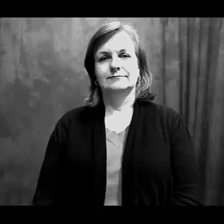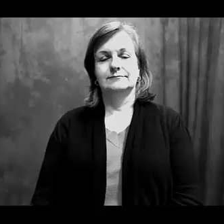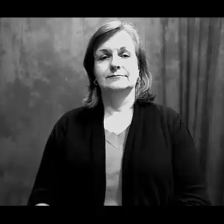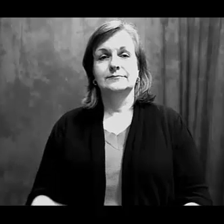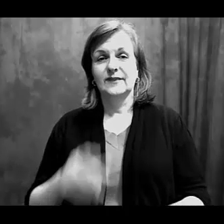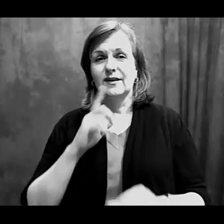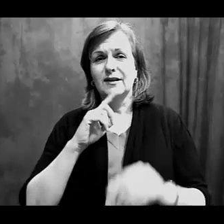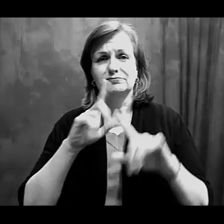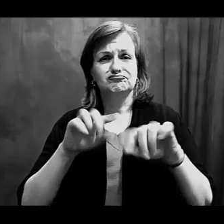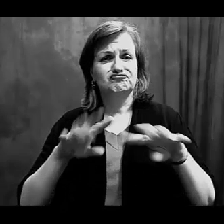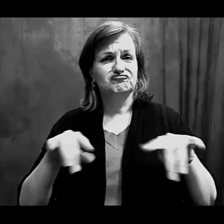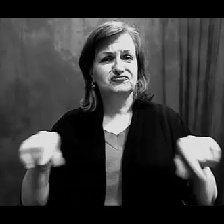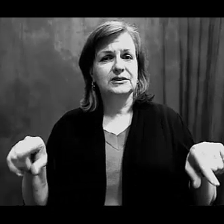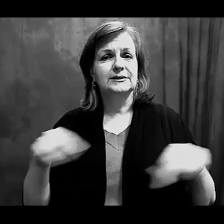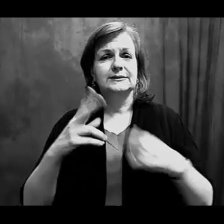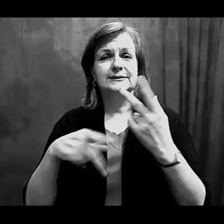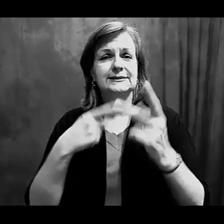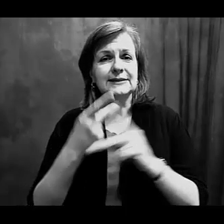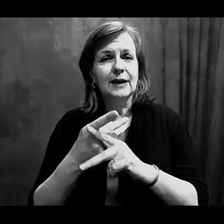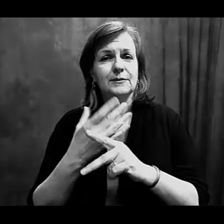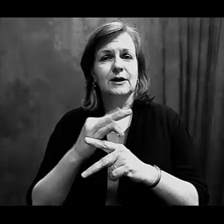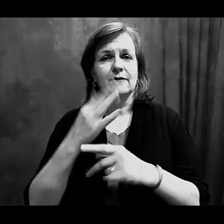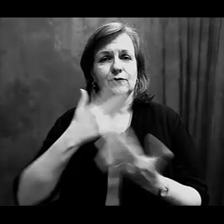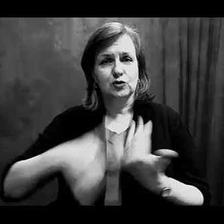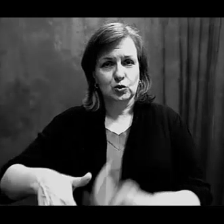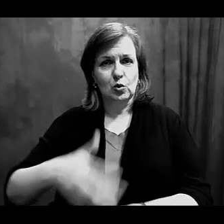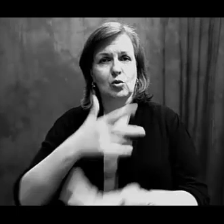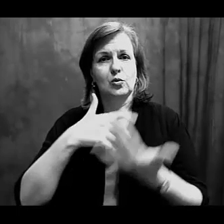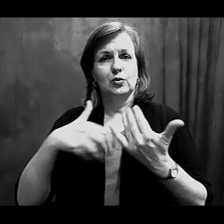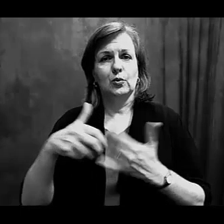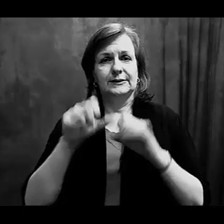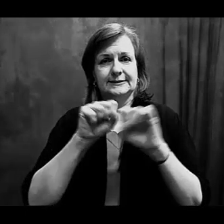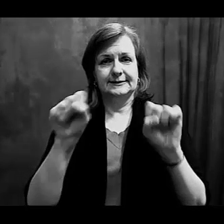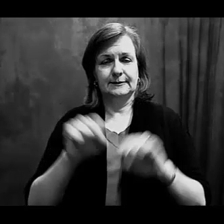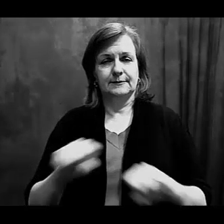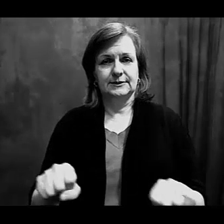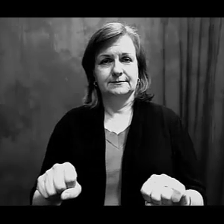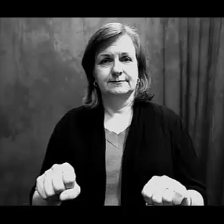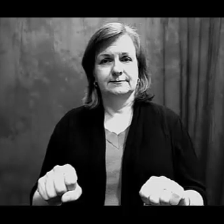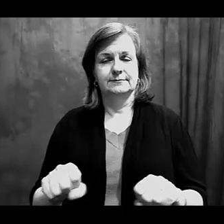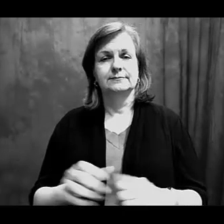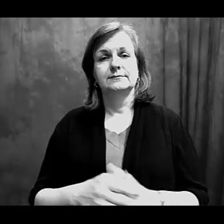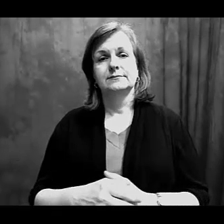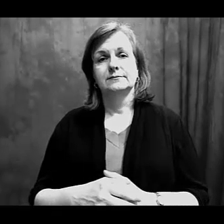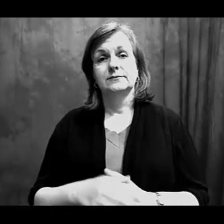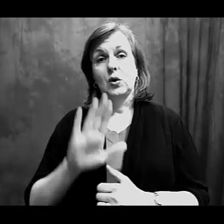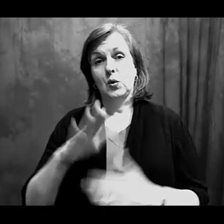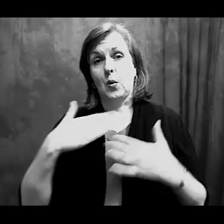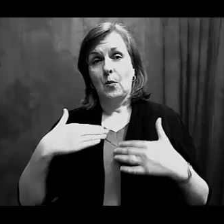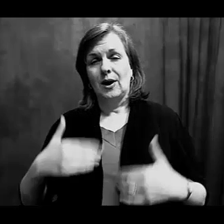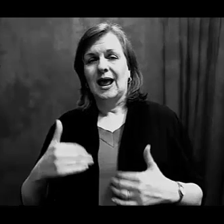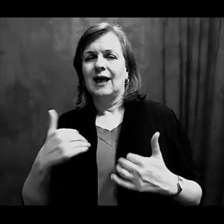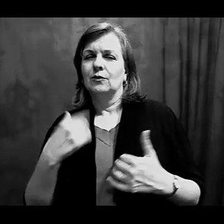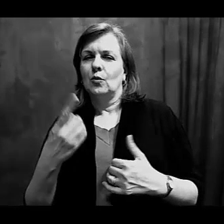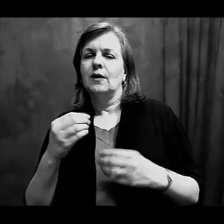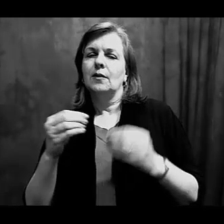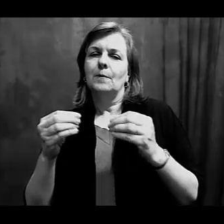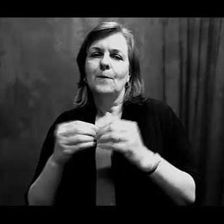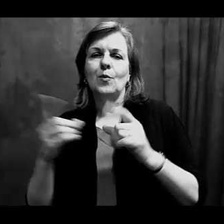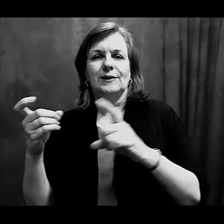So they're different types of circulatory systems -- you have